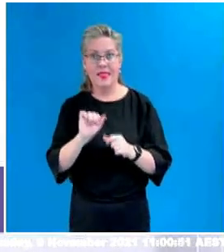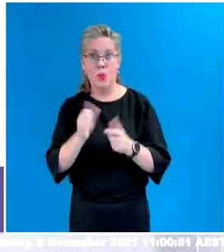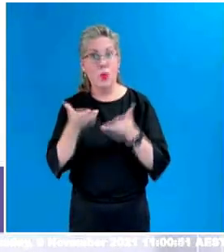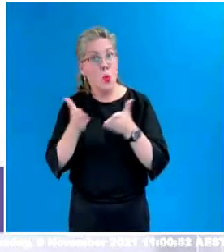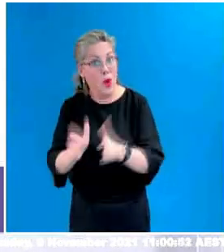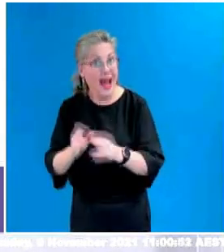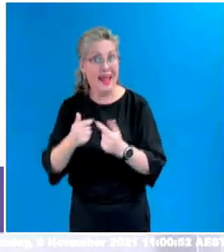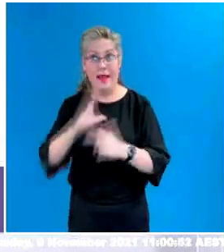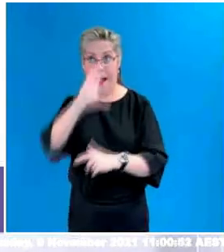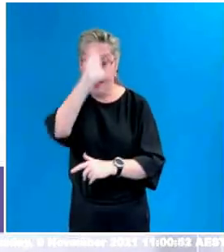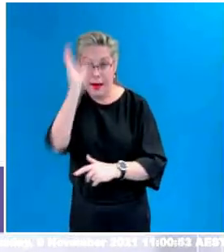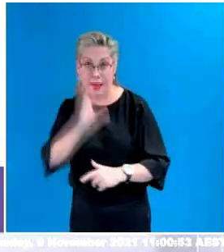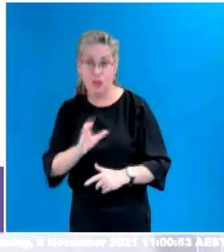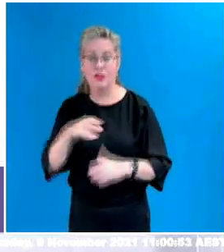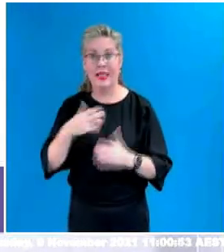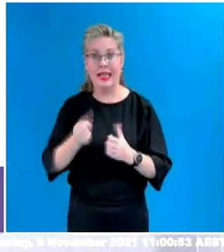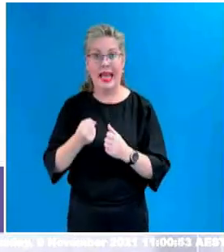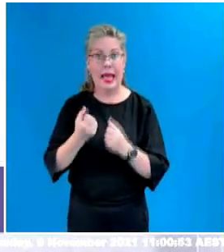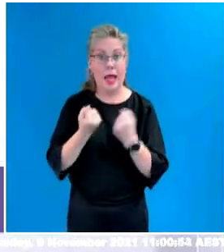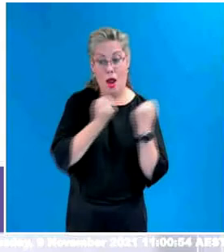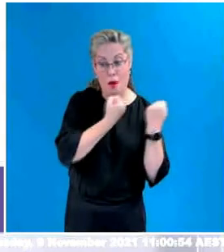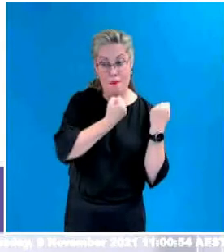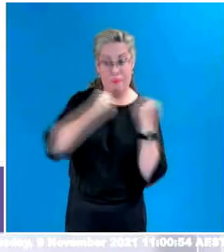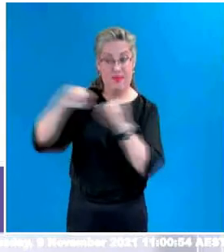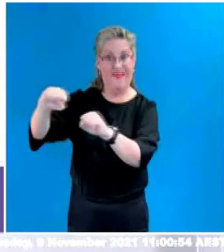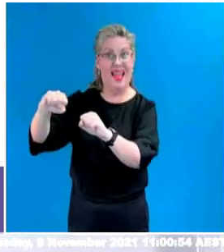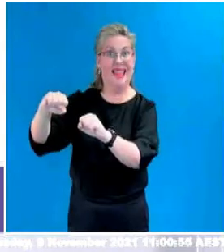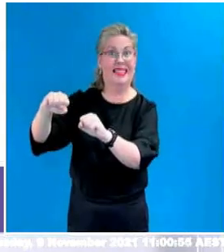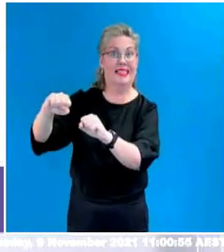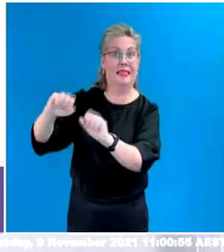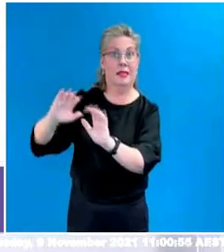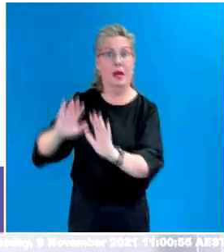addressing business related human rights abuses.